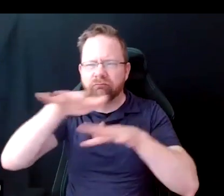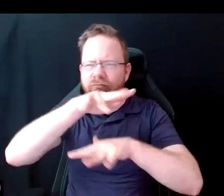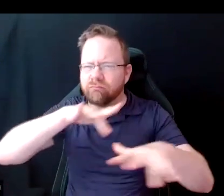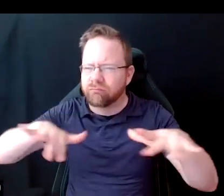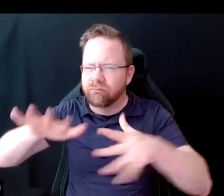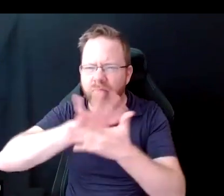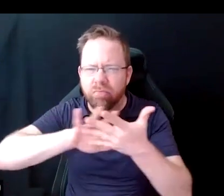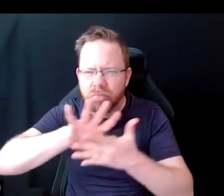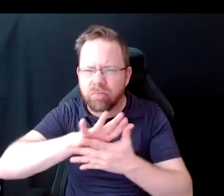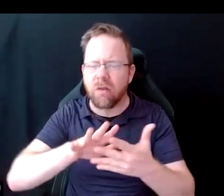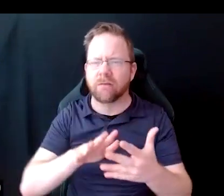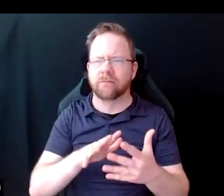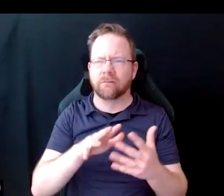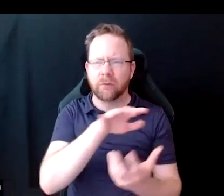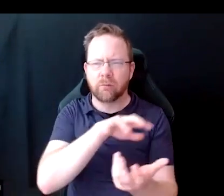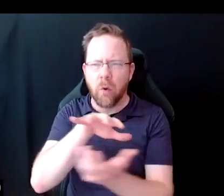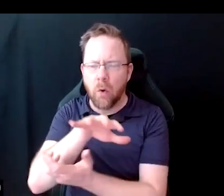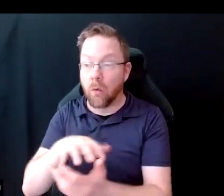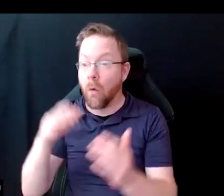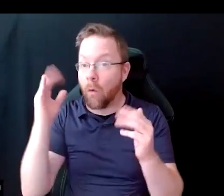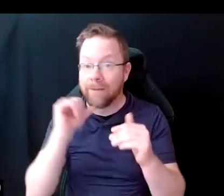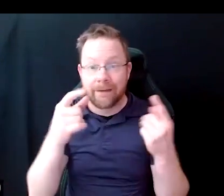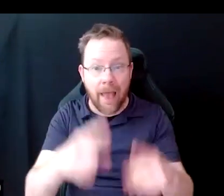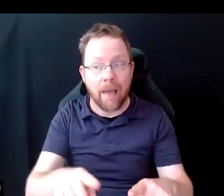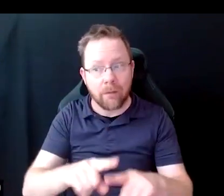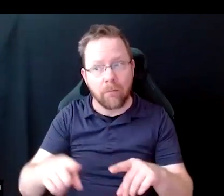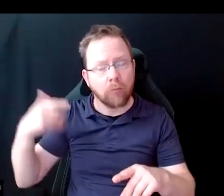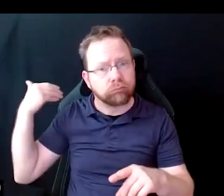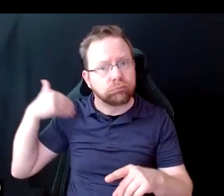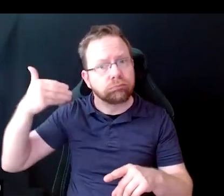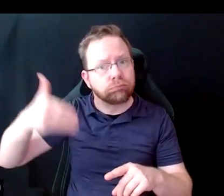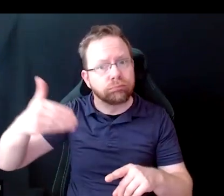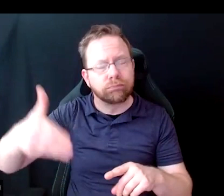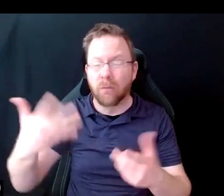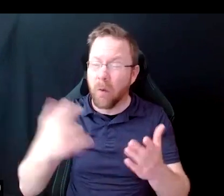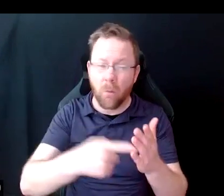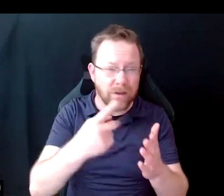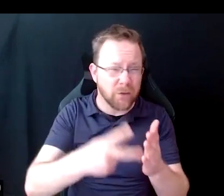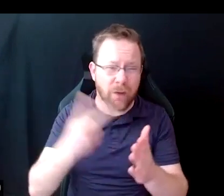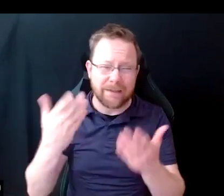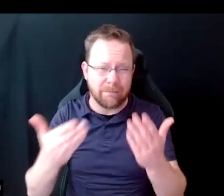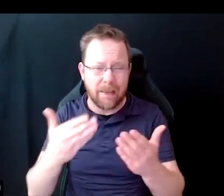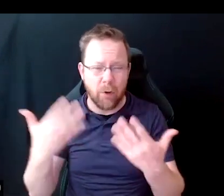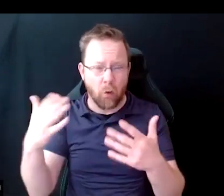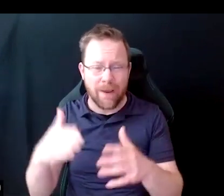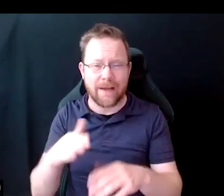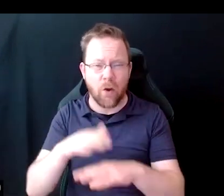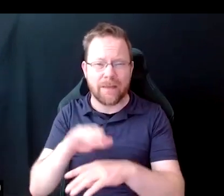or smoke in the air. Hopefully, that won't occur, but it has happened at least once or twice aboard the International Space Station.